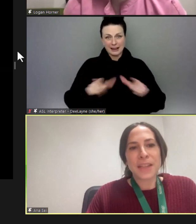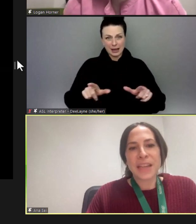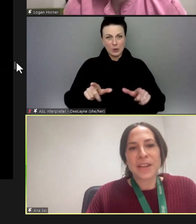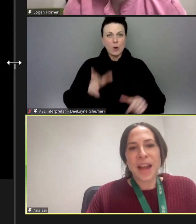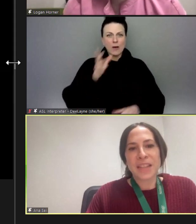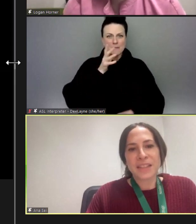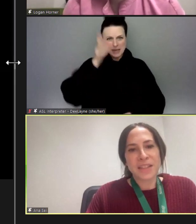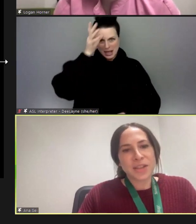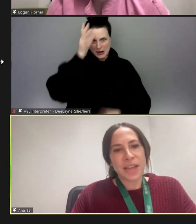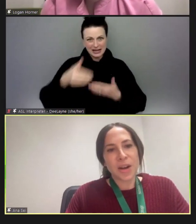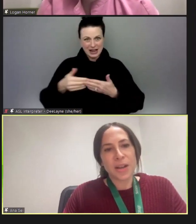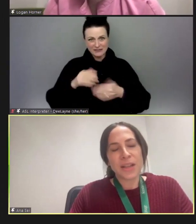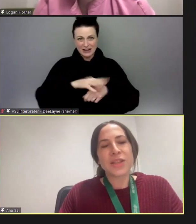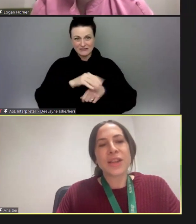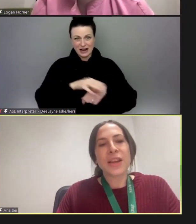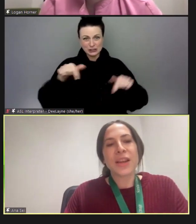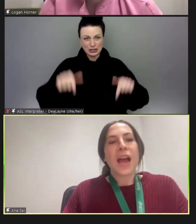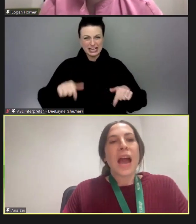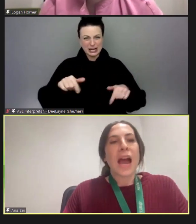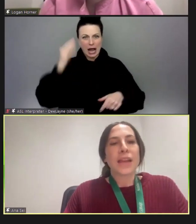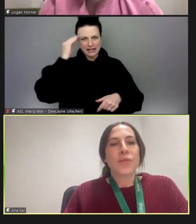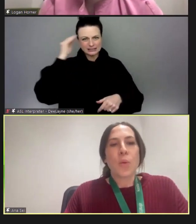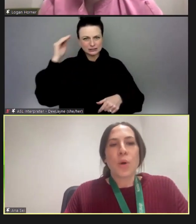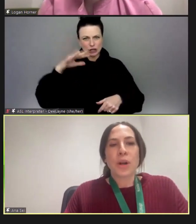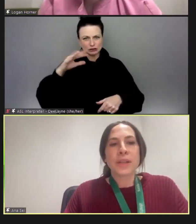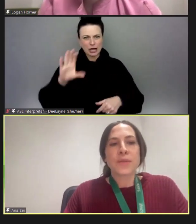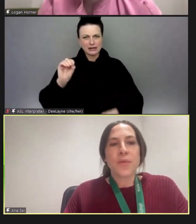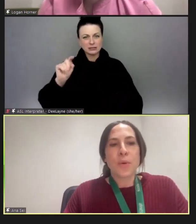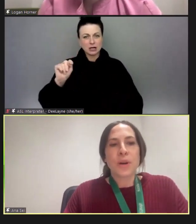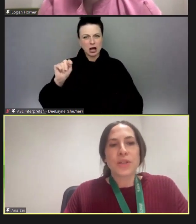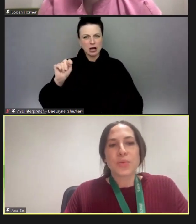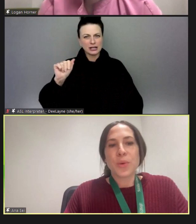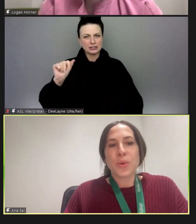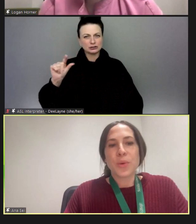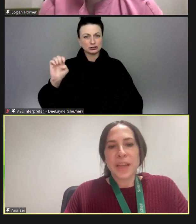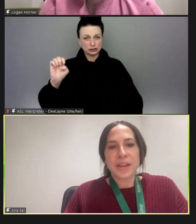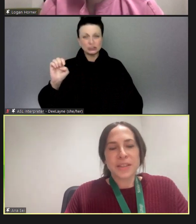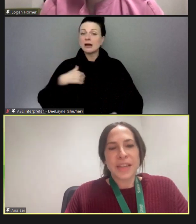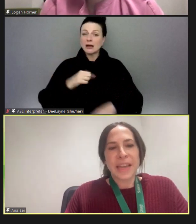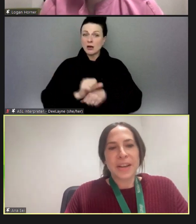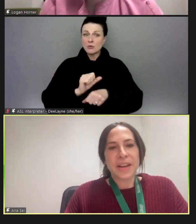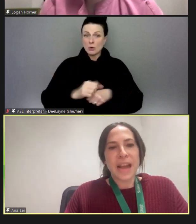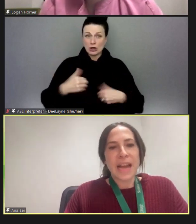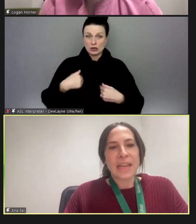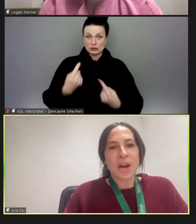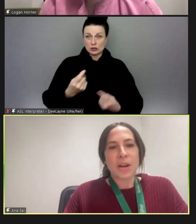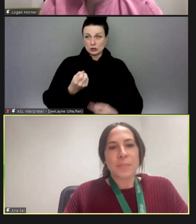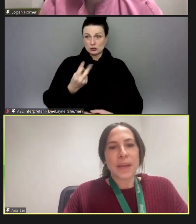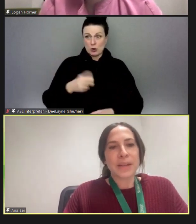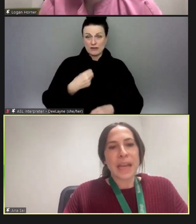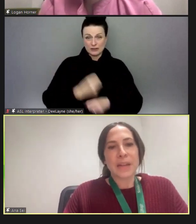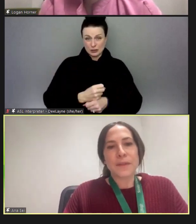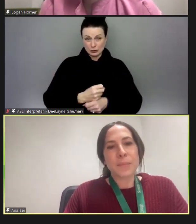here at sunshine Cottage I've worked for